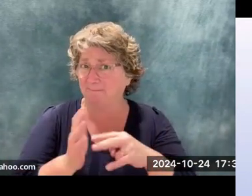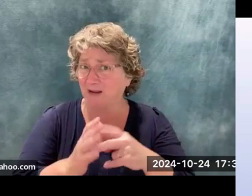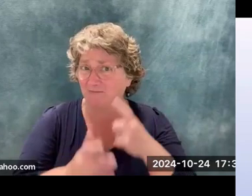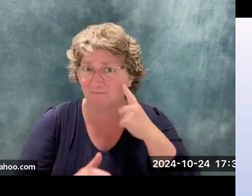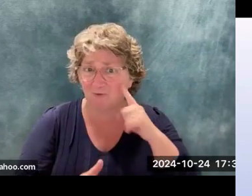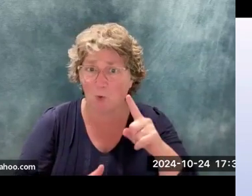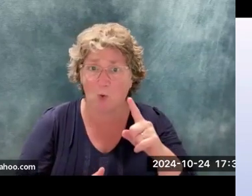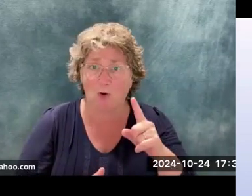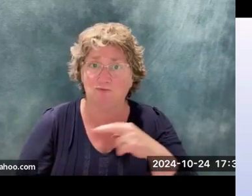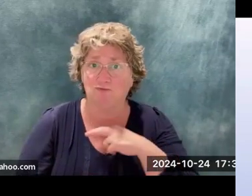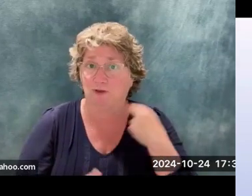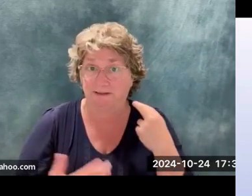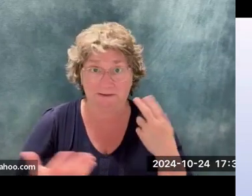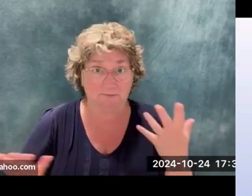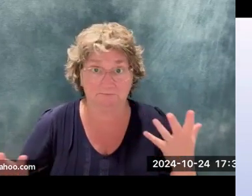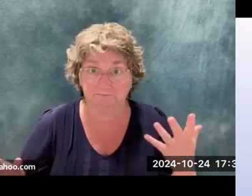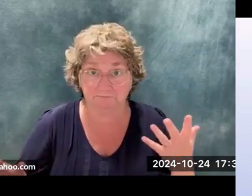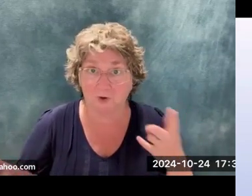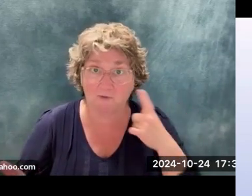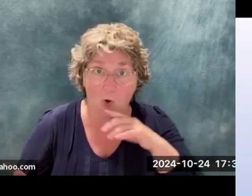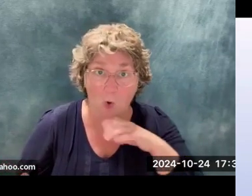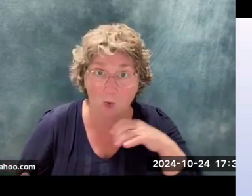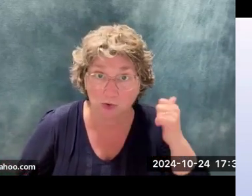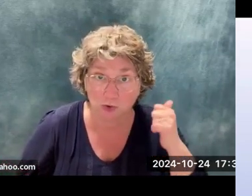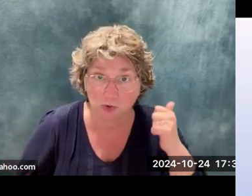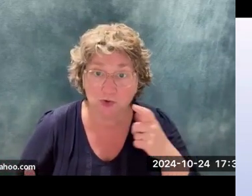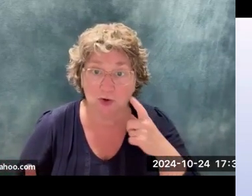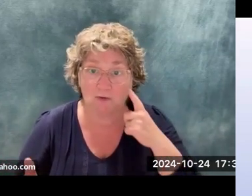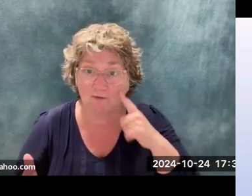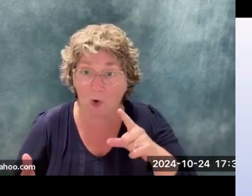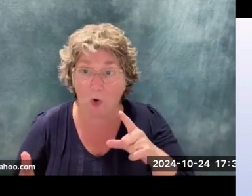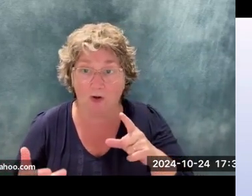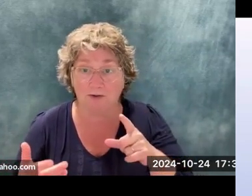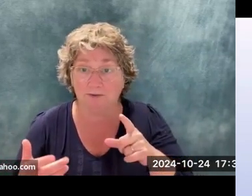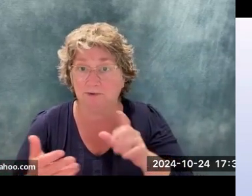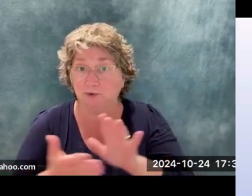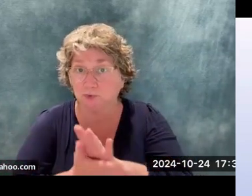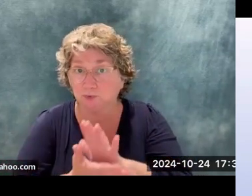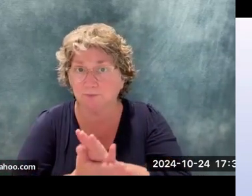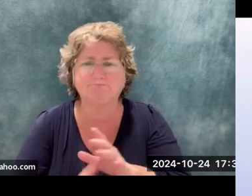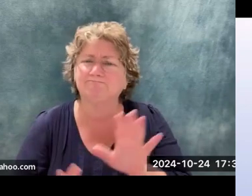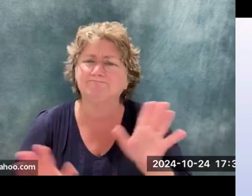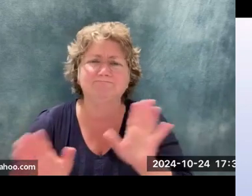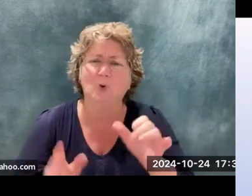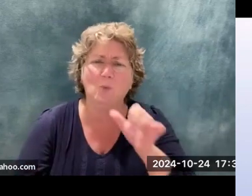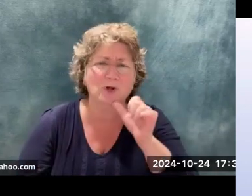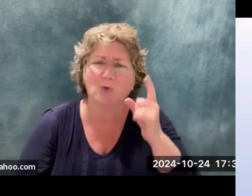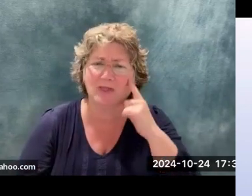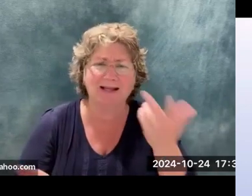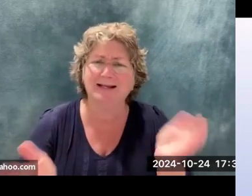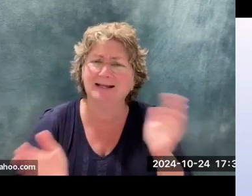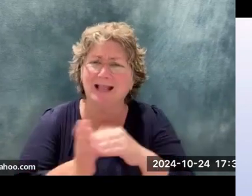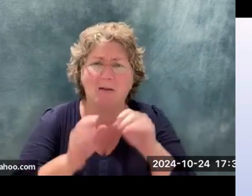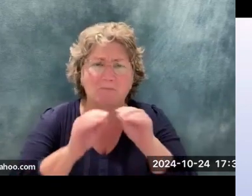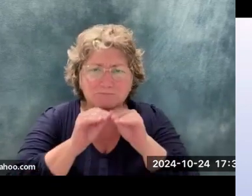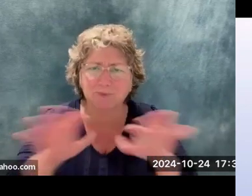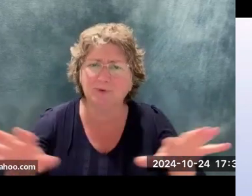We don't think that we're going to have a big outbreak for COVID-19 like we had in the past years. So schools should stay open.